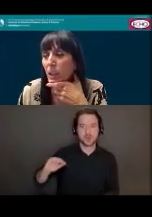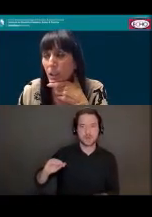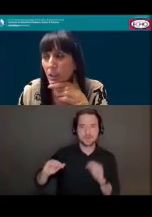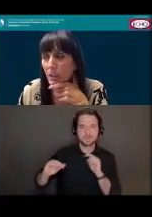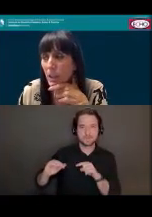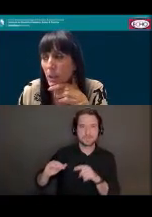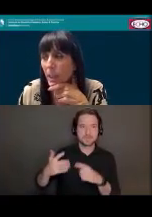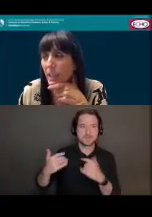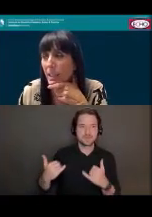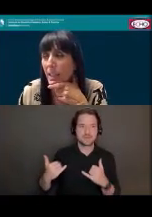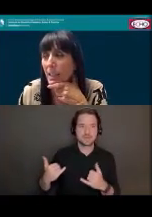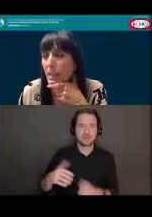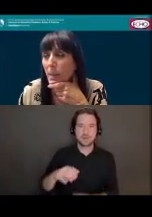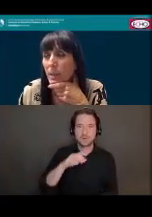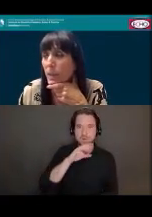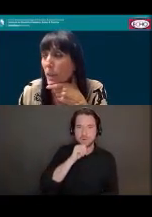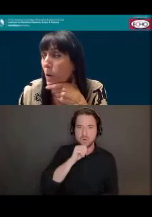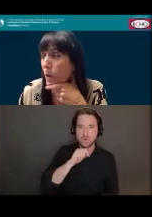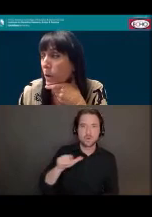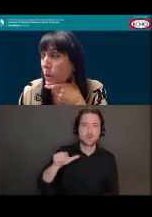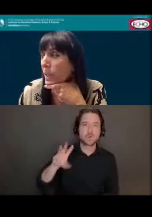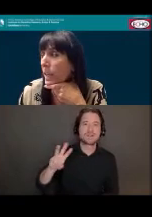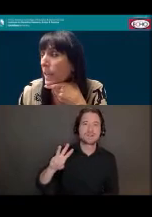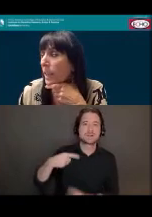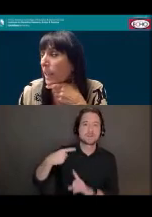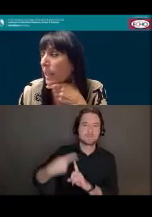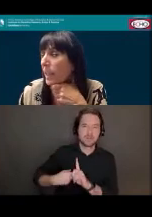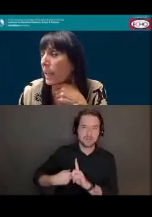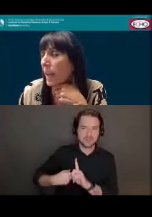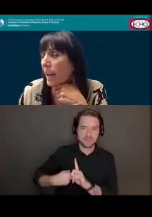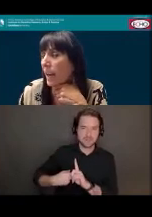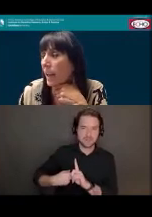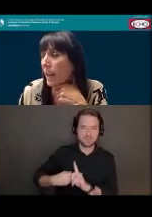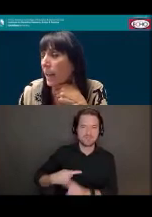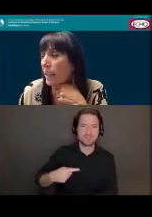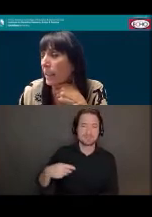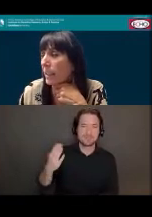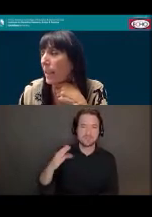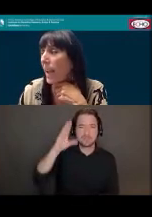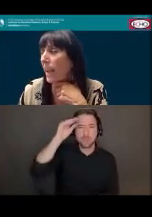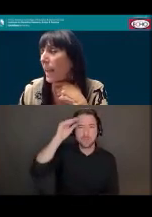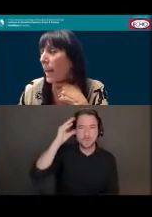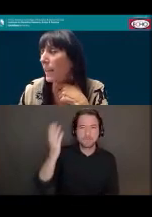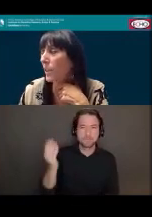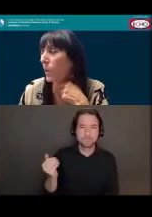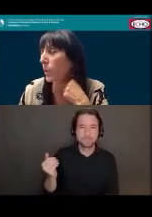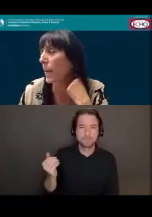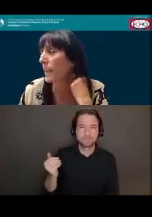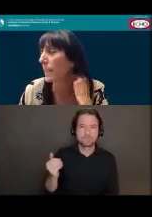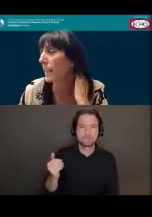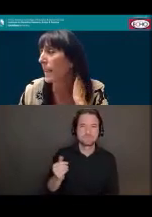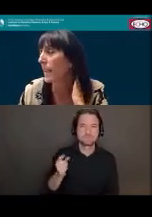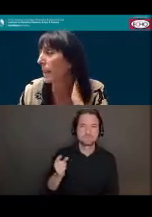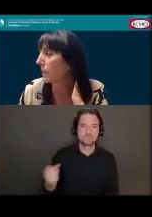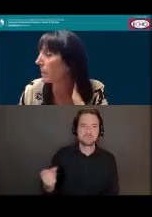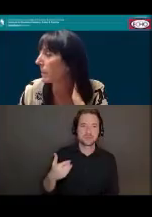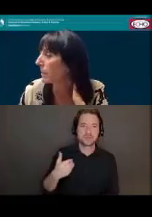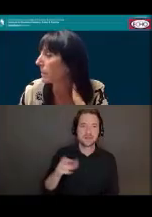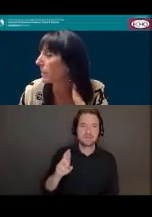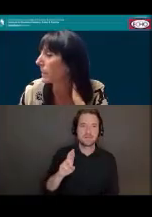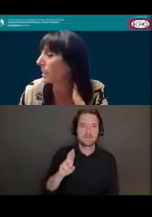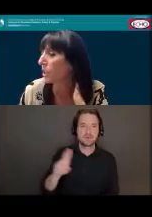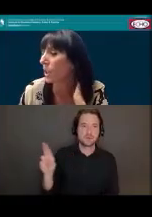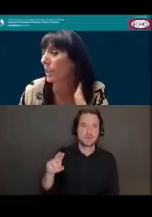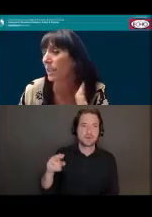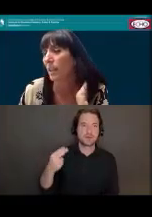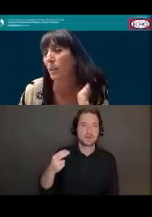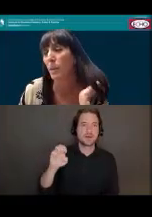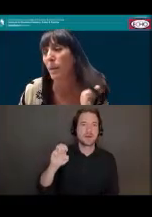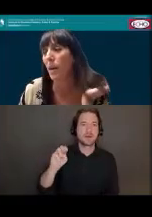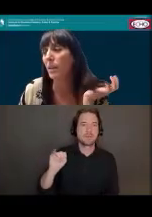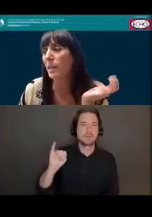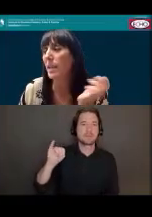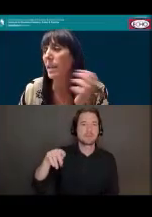currently 26 months old. He has right hemiplegic cerebral palsy.